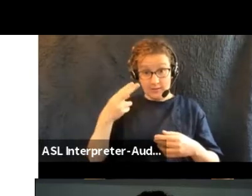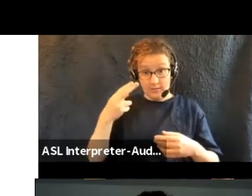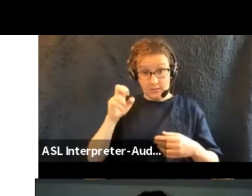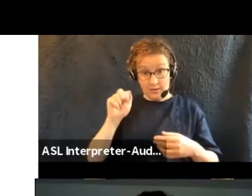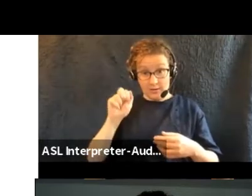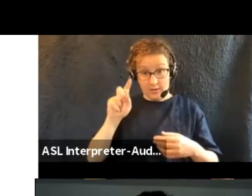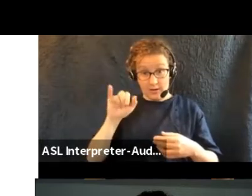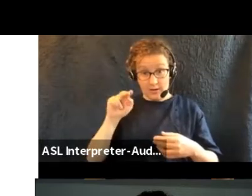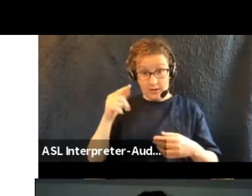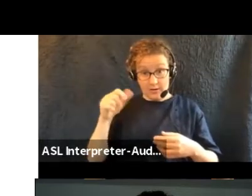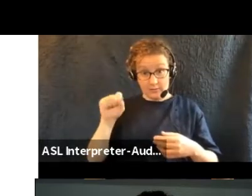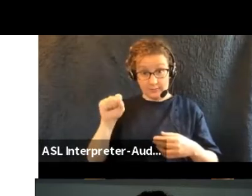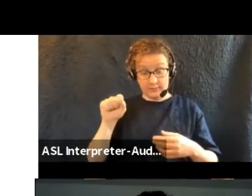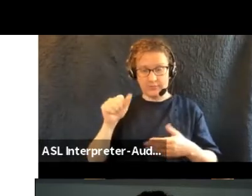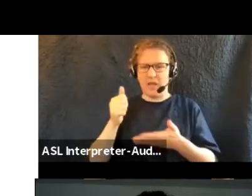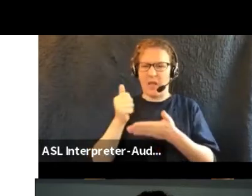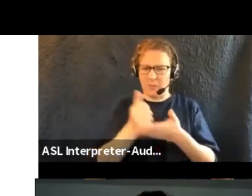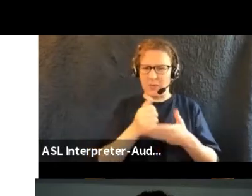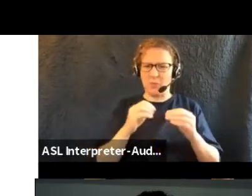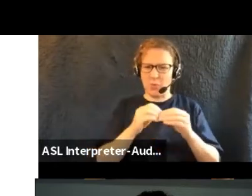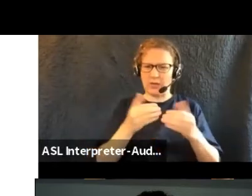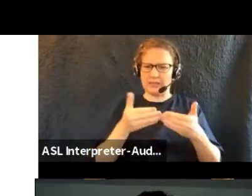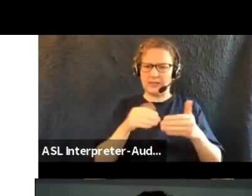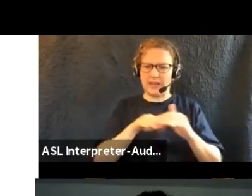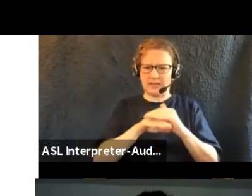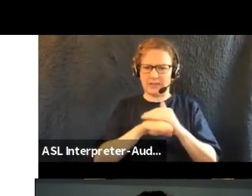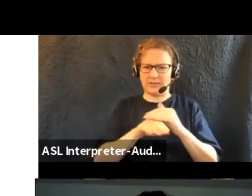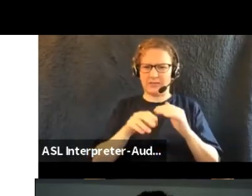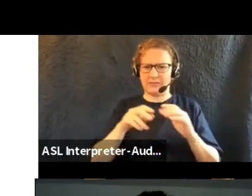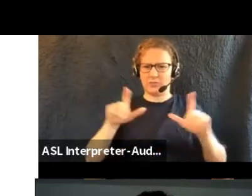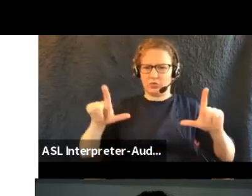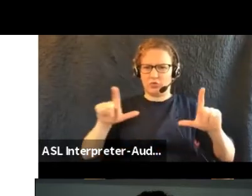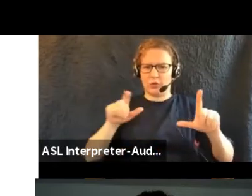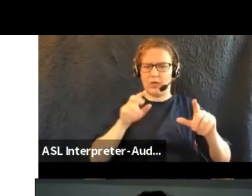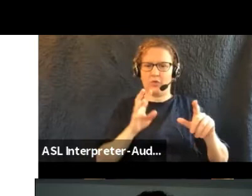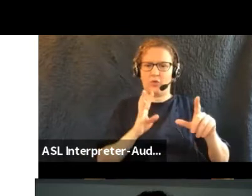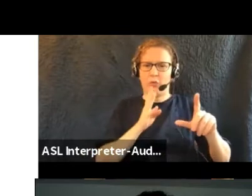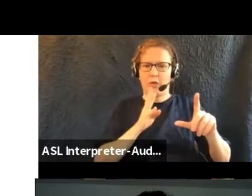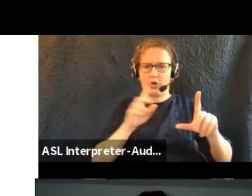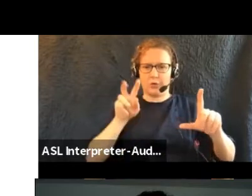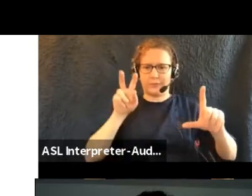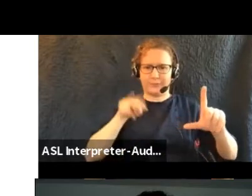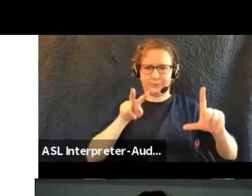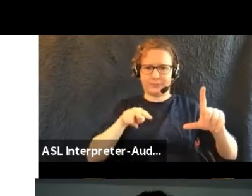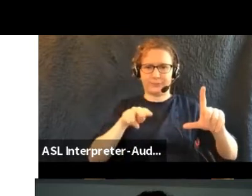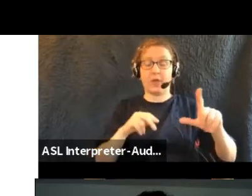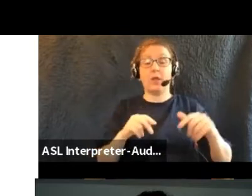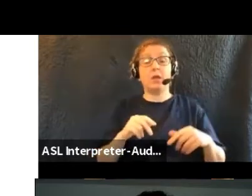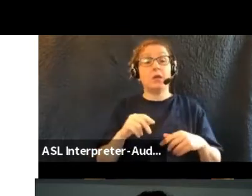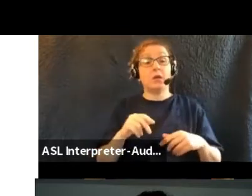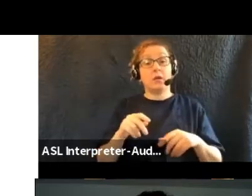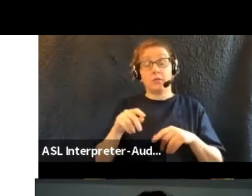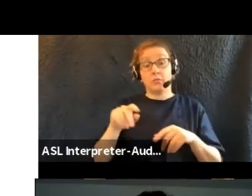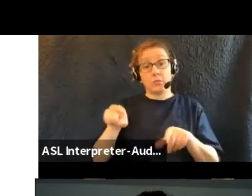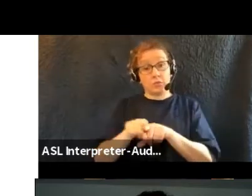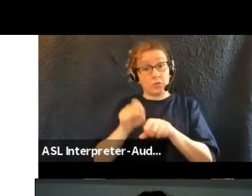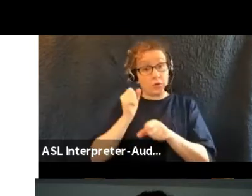reader and you can easily create a template for your staff and partners to use that takes those types of things into account.